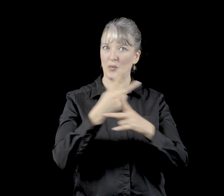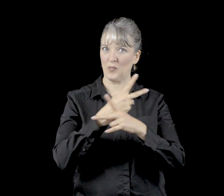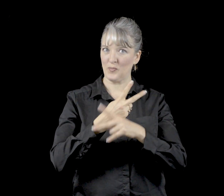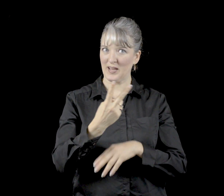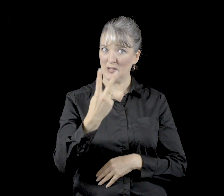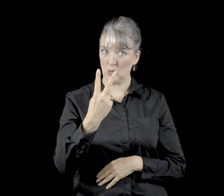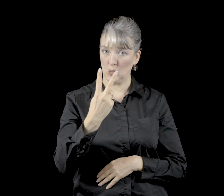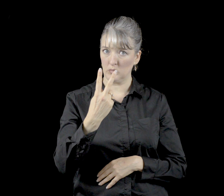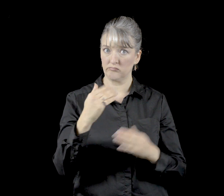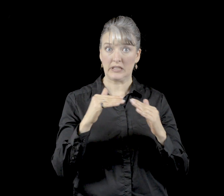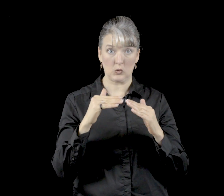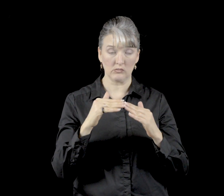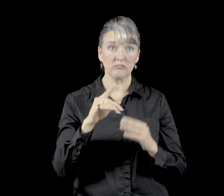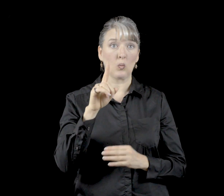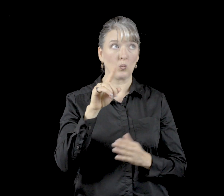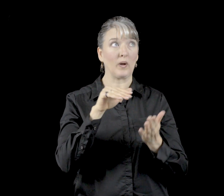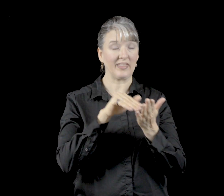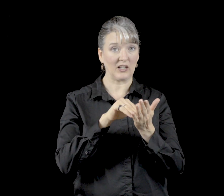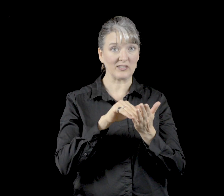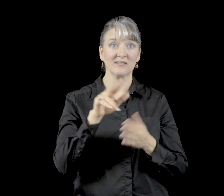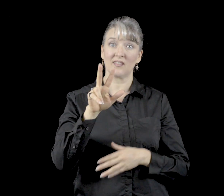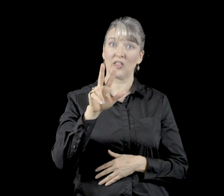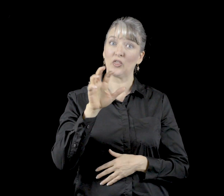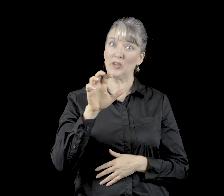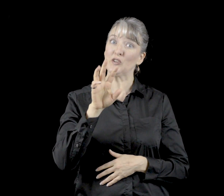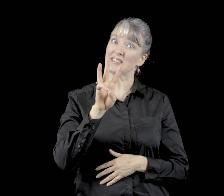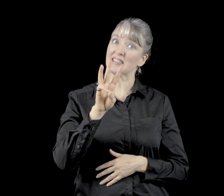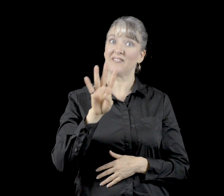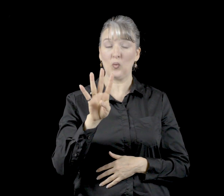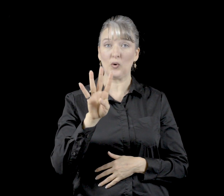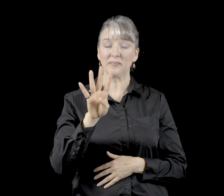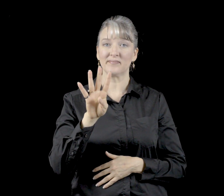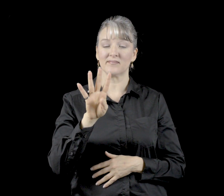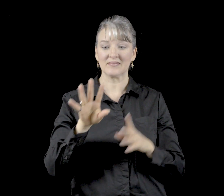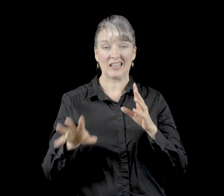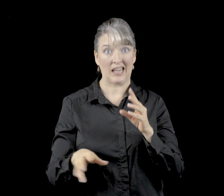Multiply by two leaves us with one thousand, three hundred sixty-four.